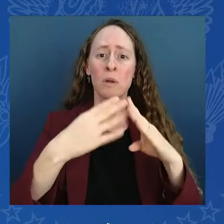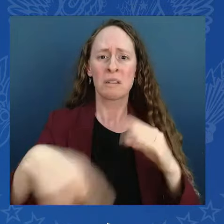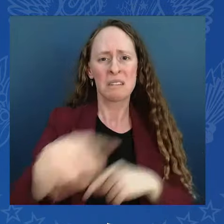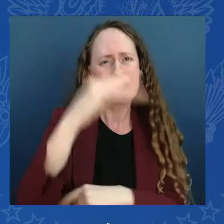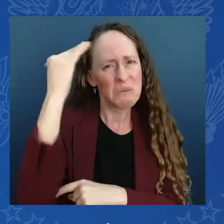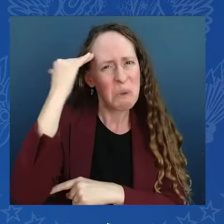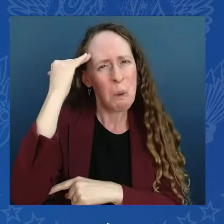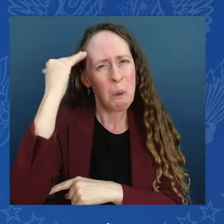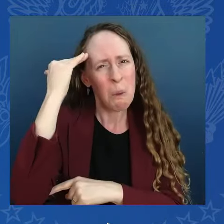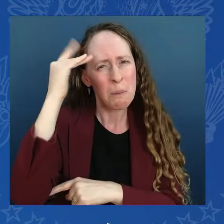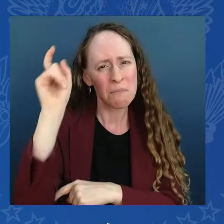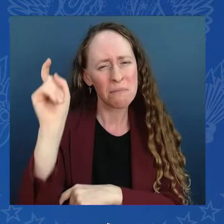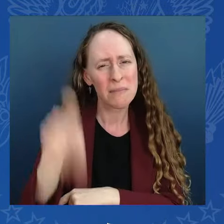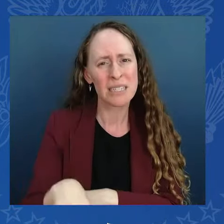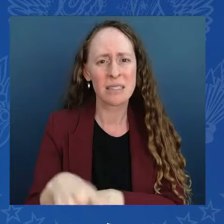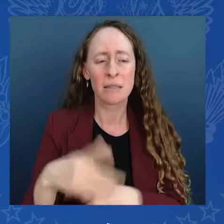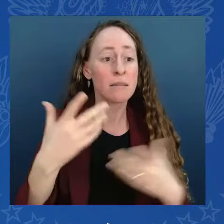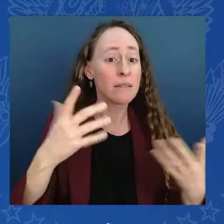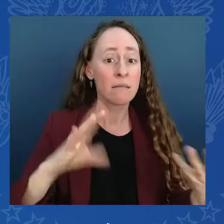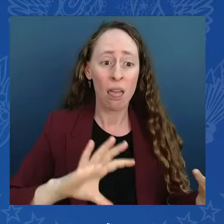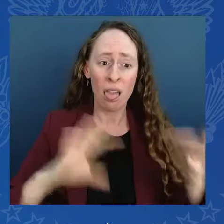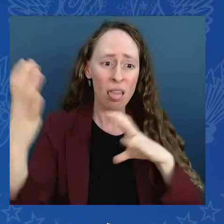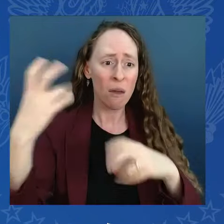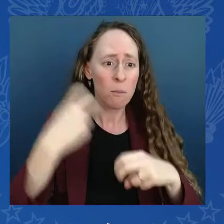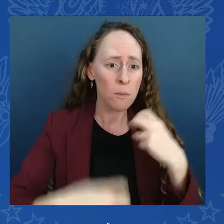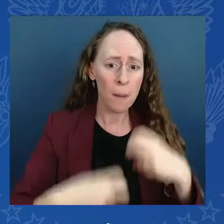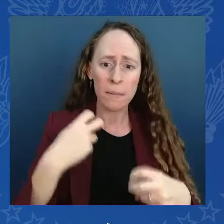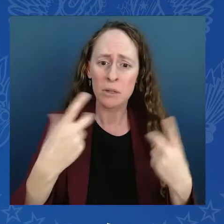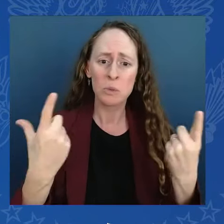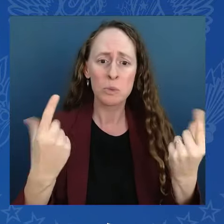It hadn't been given the national priority it demanded though.